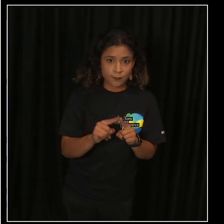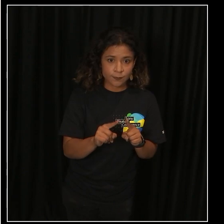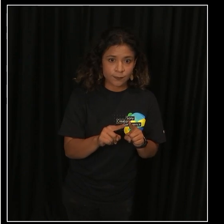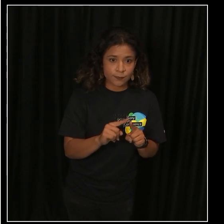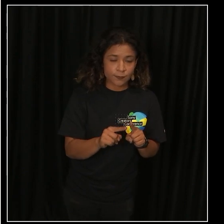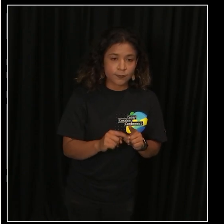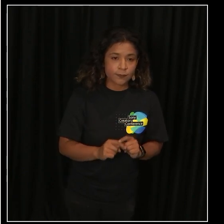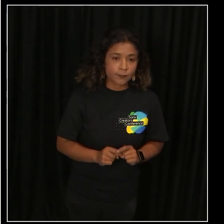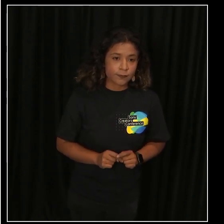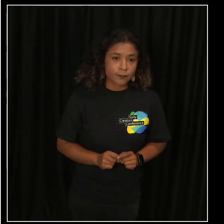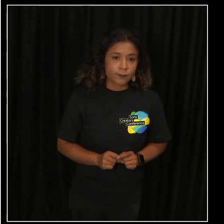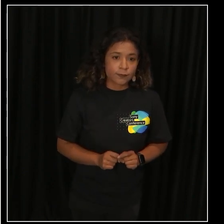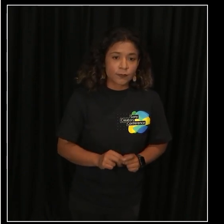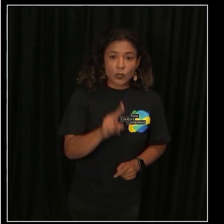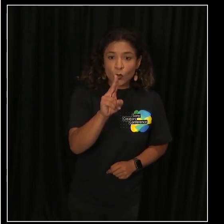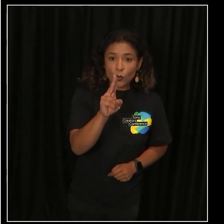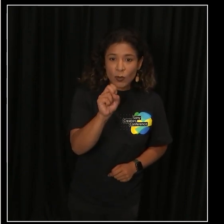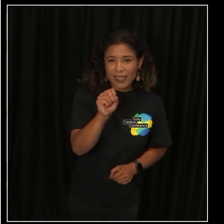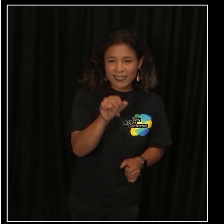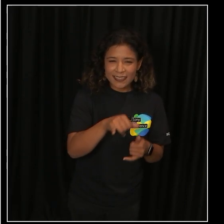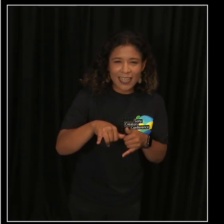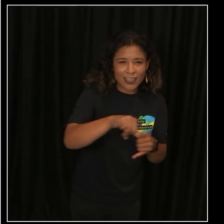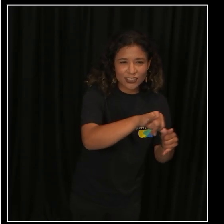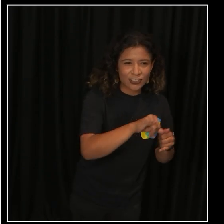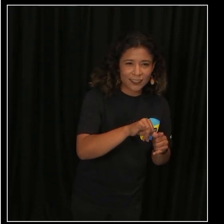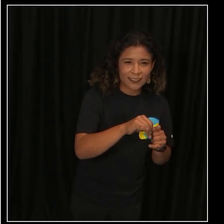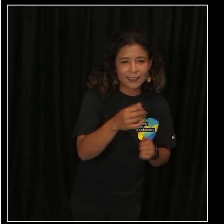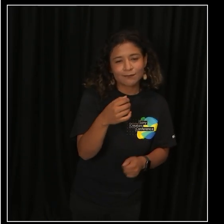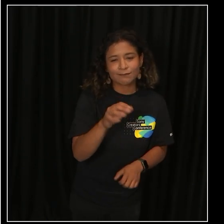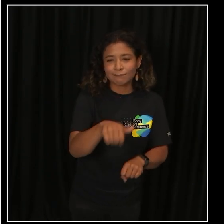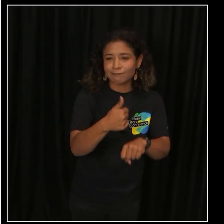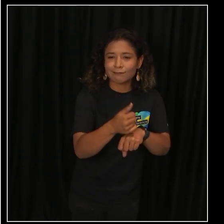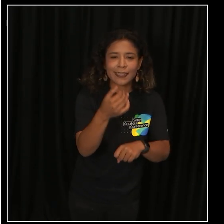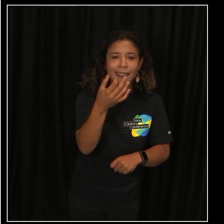US standard 1976 and NRLMSIS